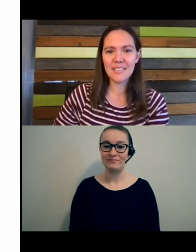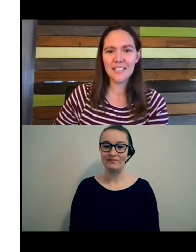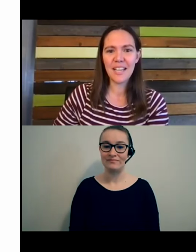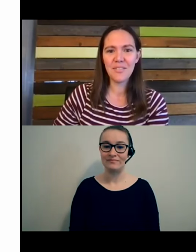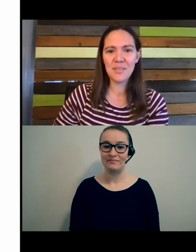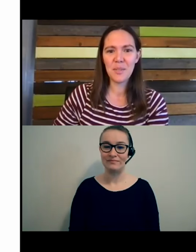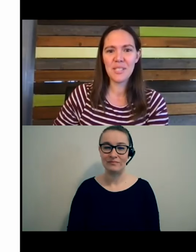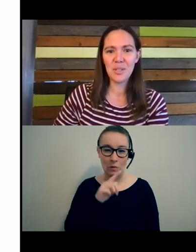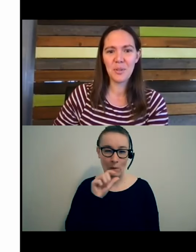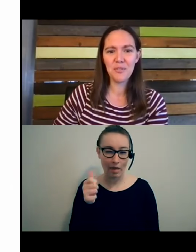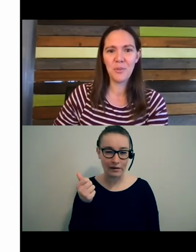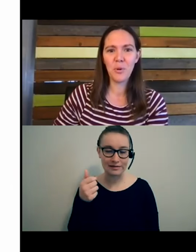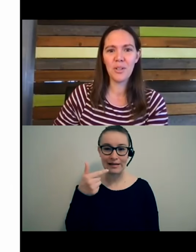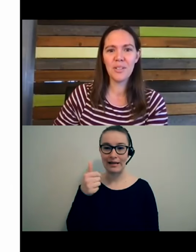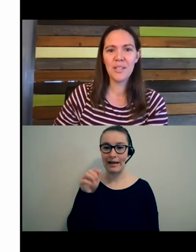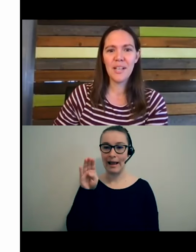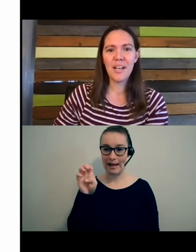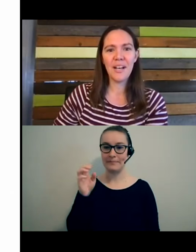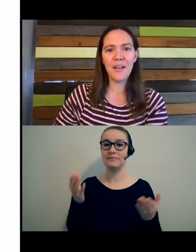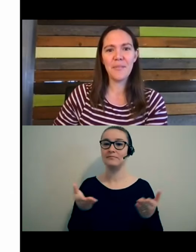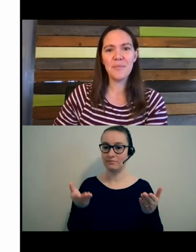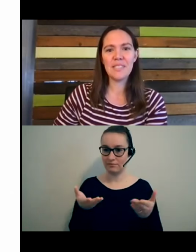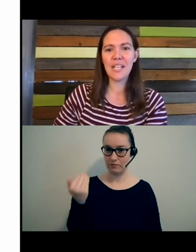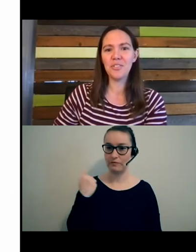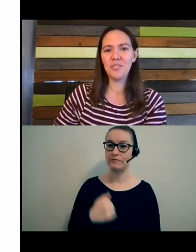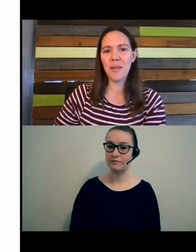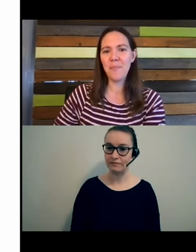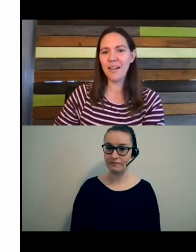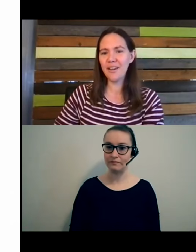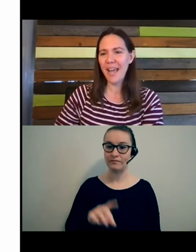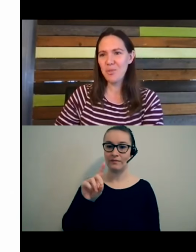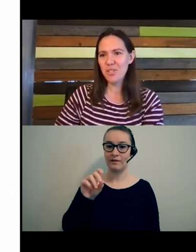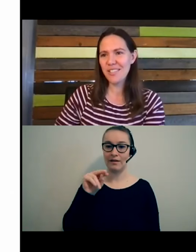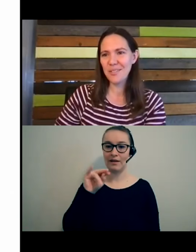Dave has been here before. Daniel from Empire Captions is here --